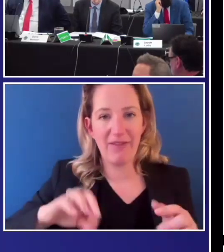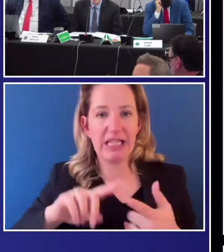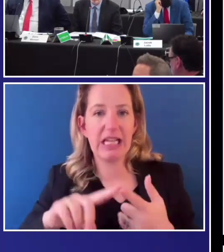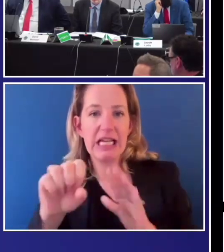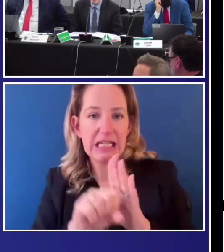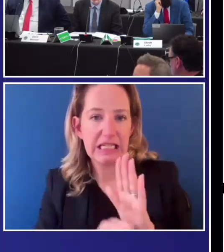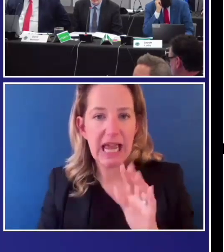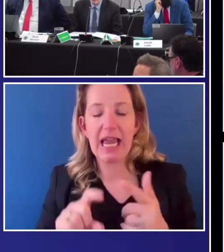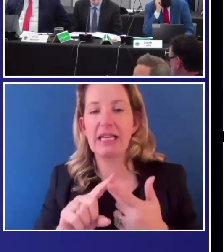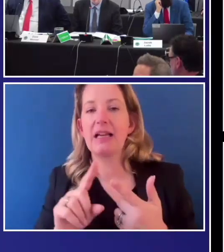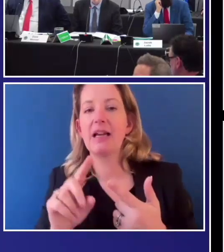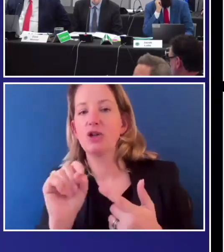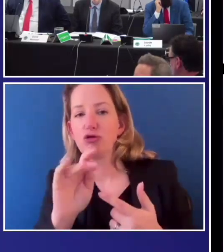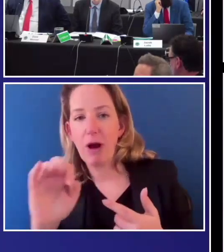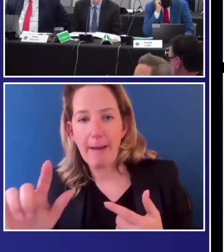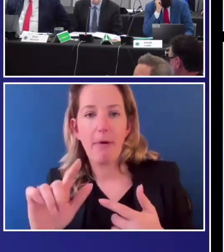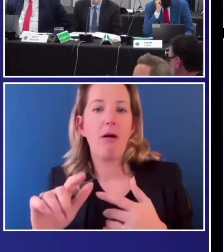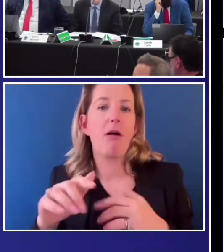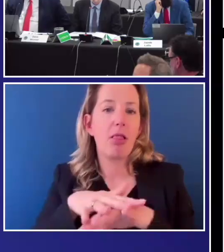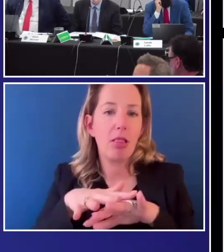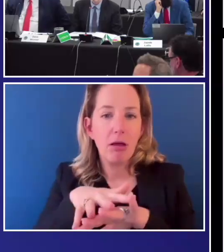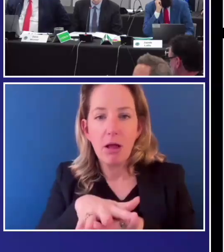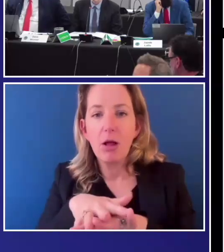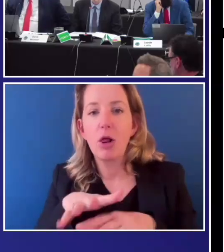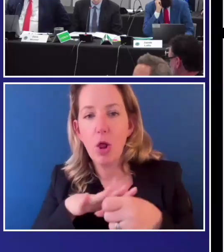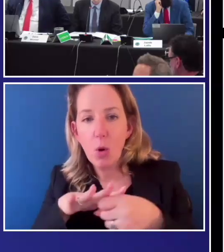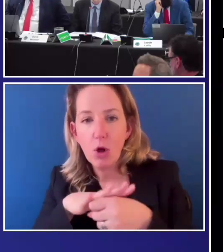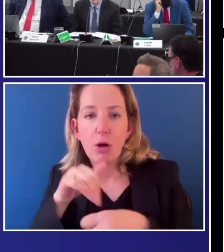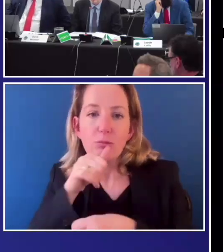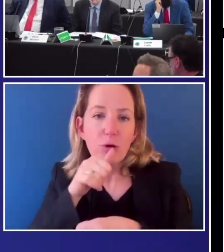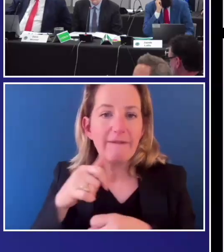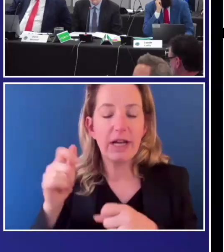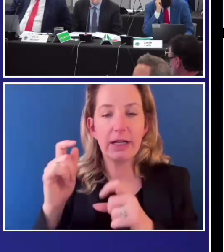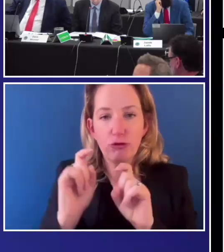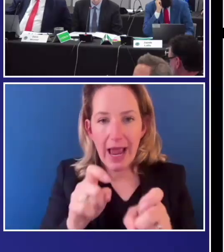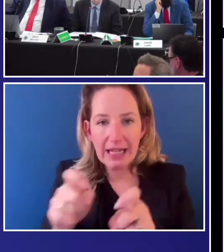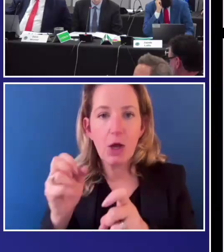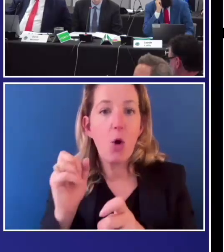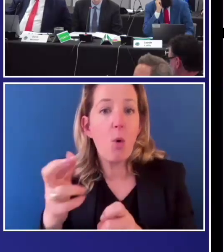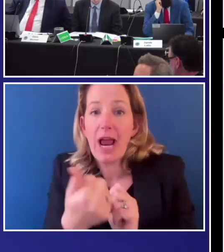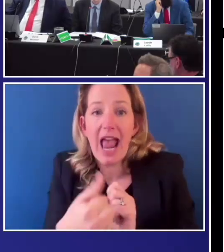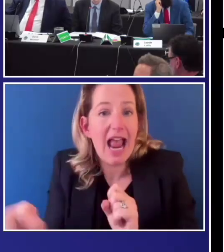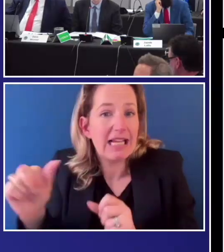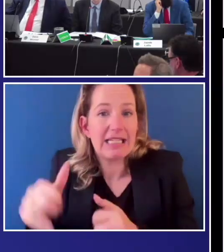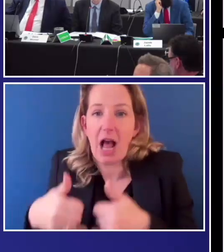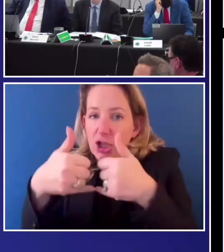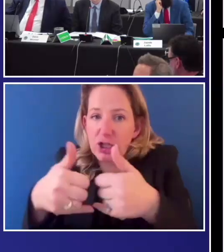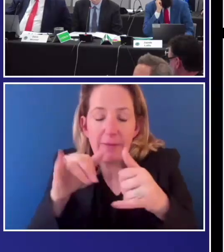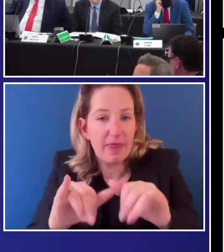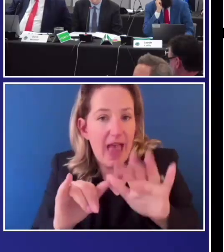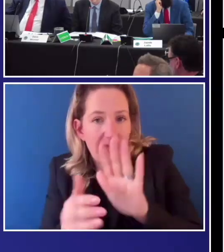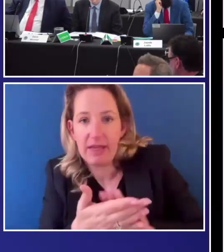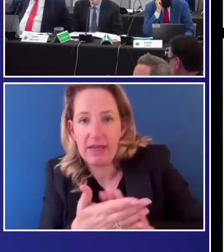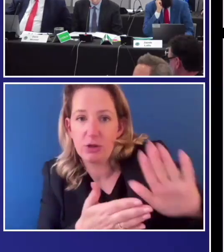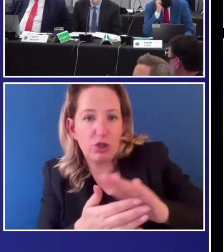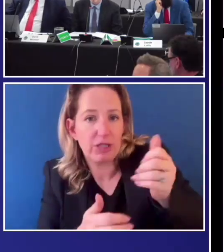or private grants and scholarships that the institution does not control or direct. The institutional share of the Federal